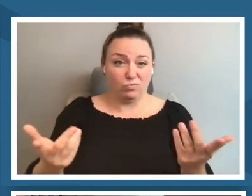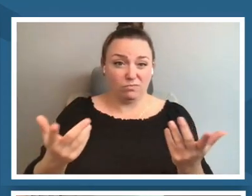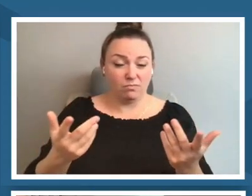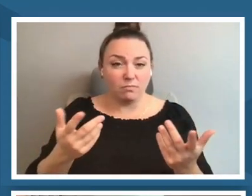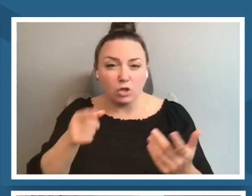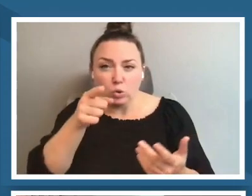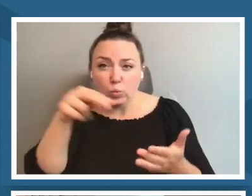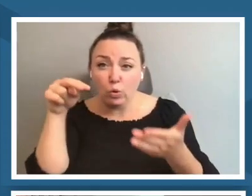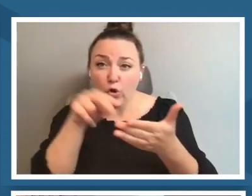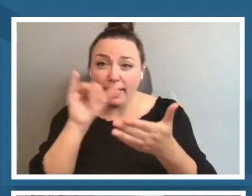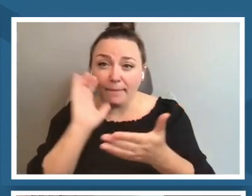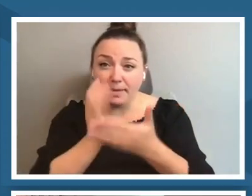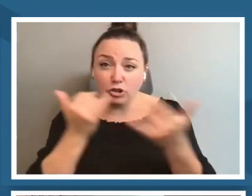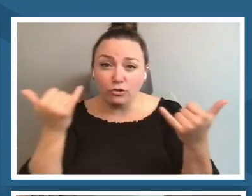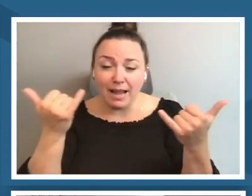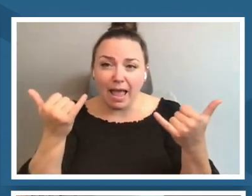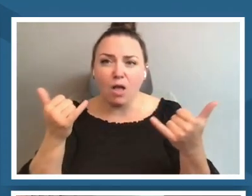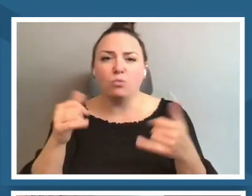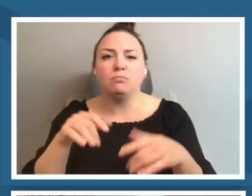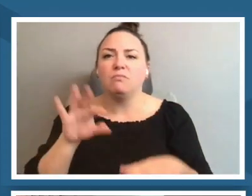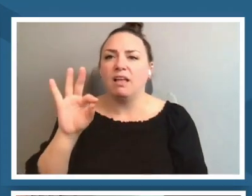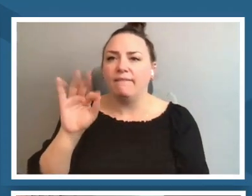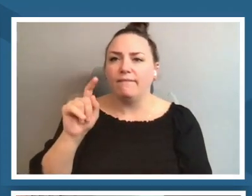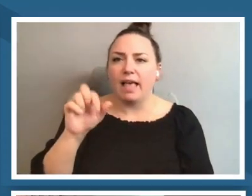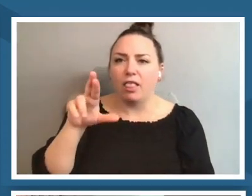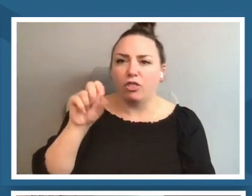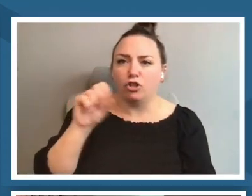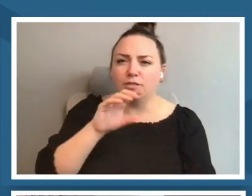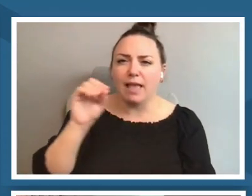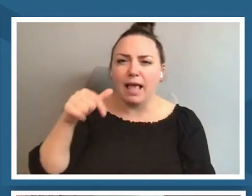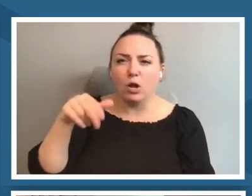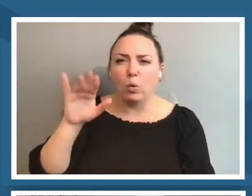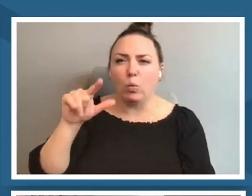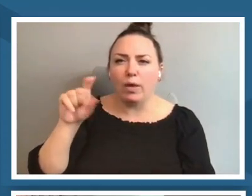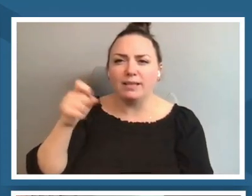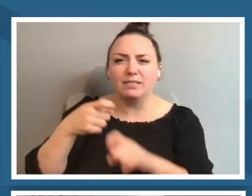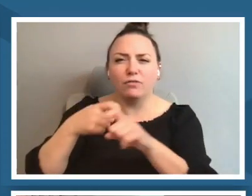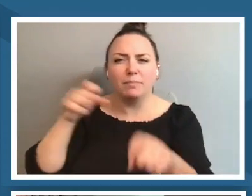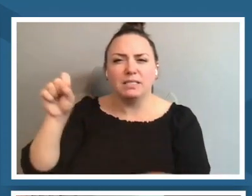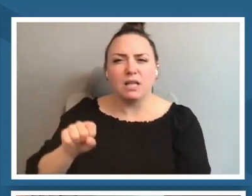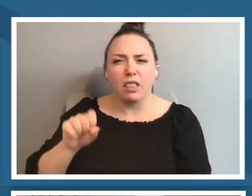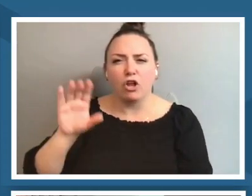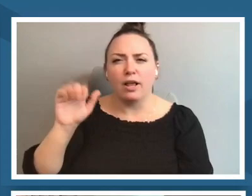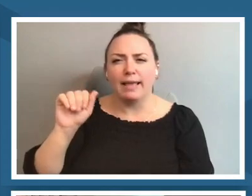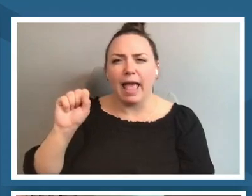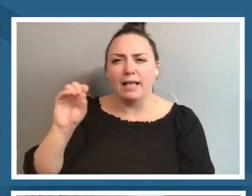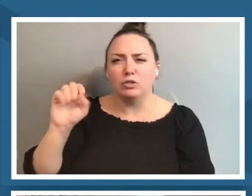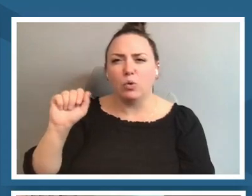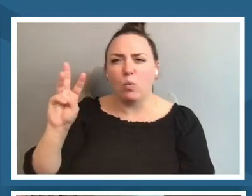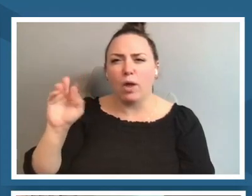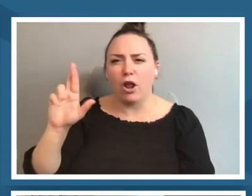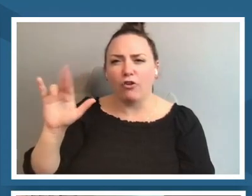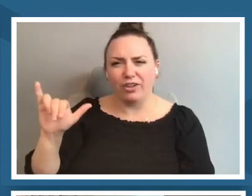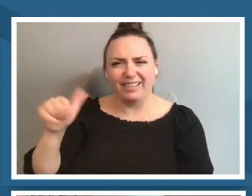is an image of feathers and quills from a southern cassowary which is a large flightless bird that lives in the